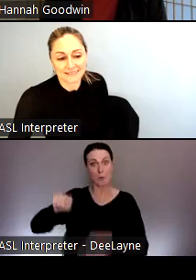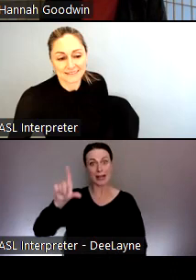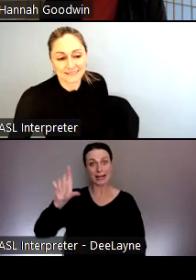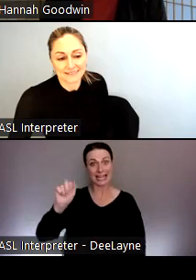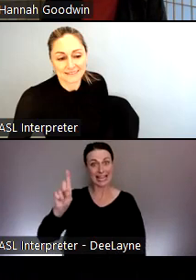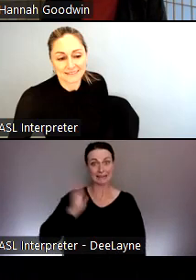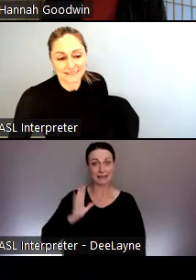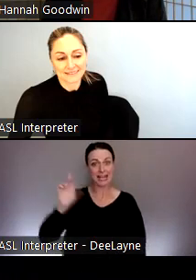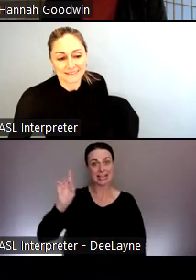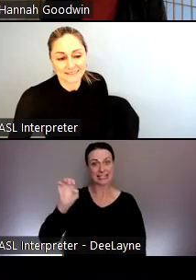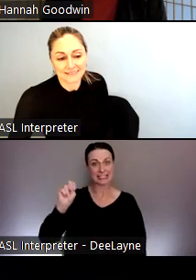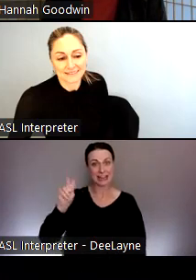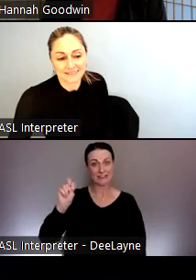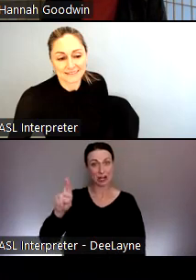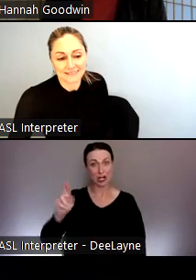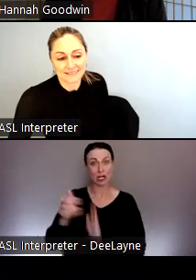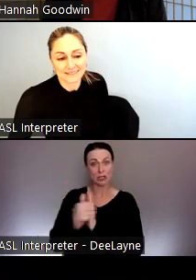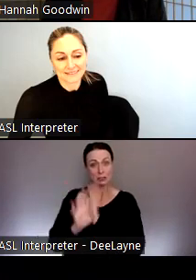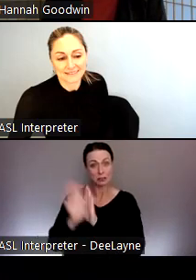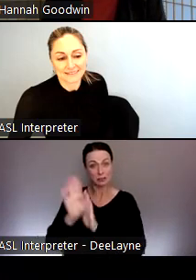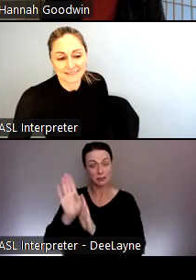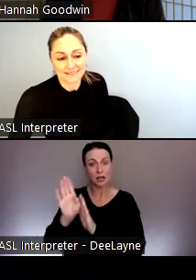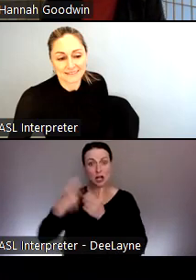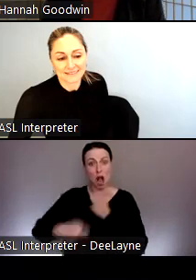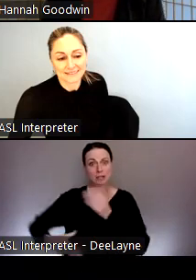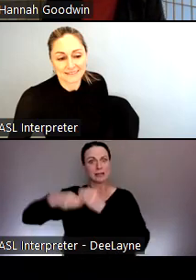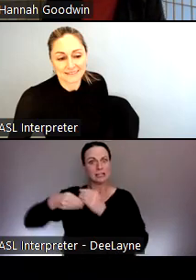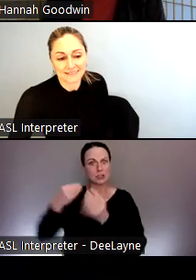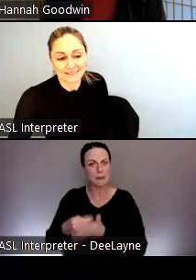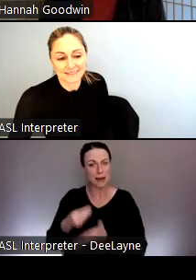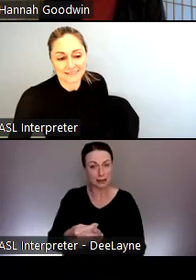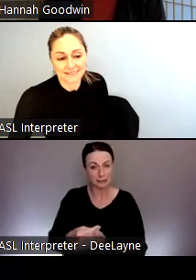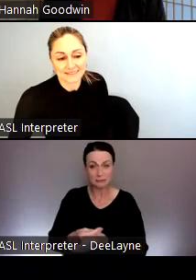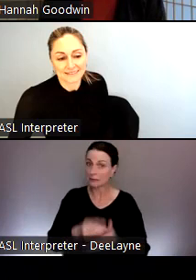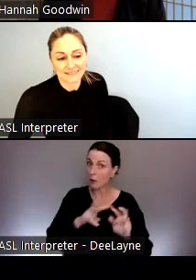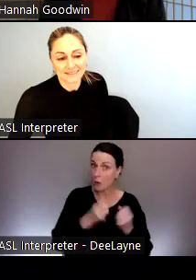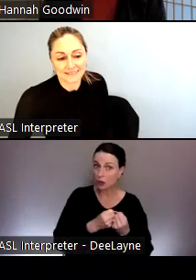the capacity building workshops cost additional fees. Are the workshop leaders remunerated?